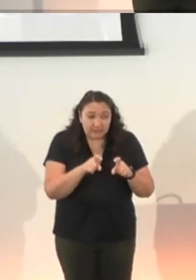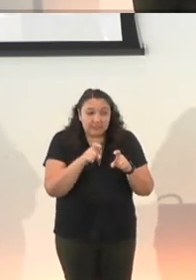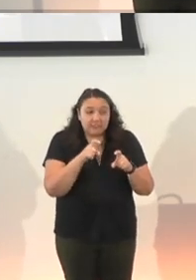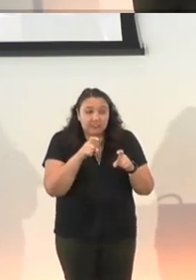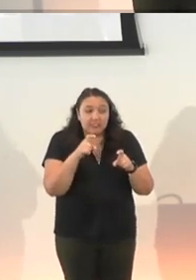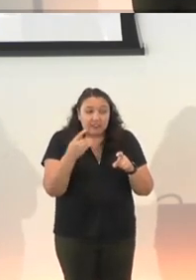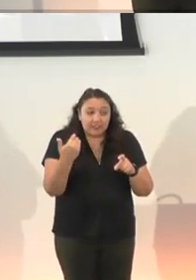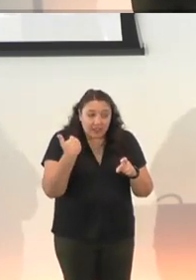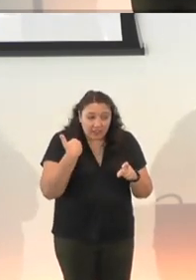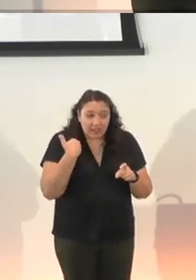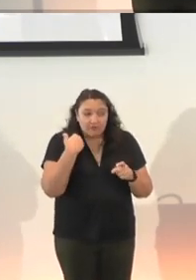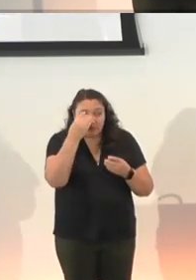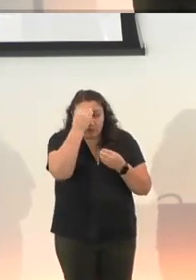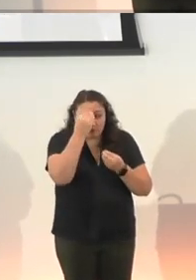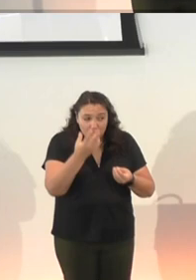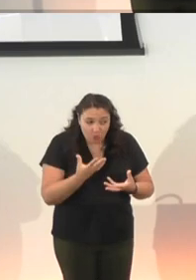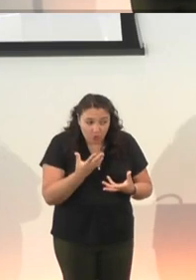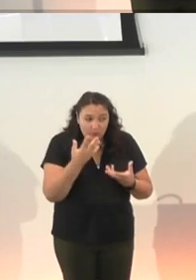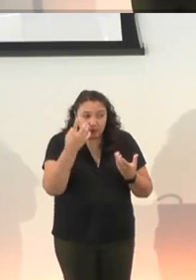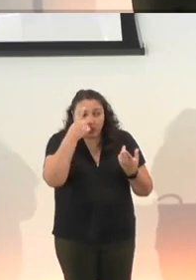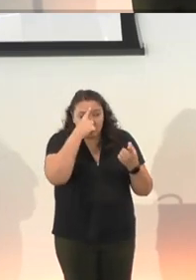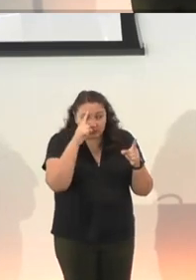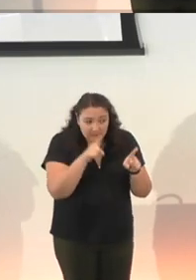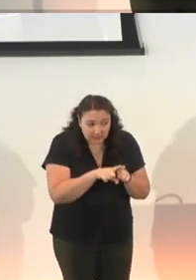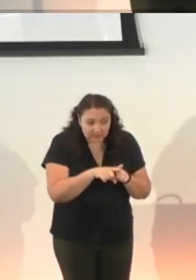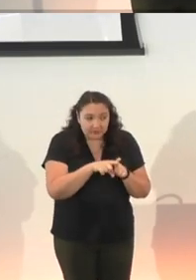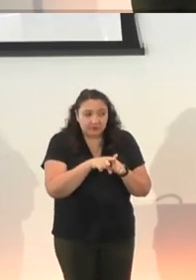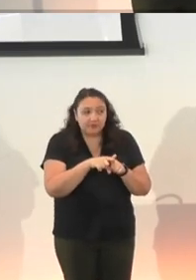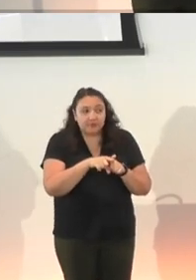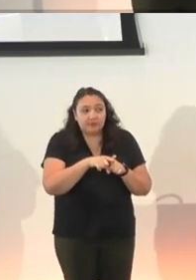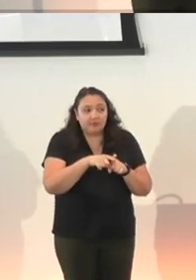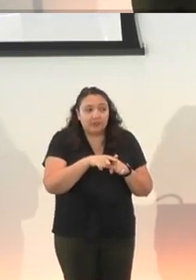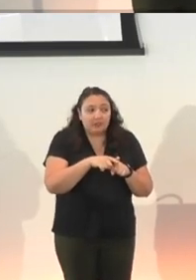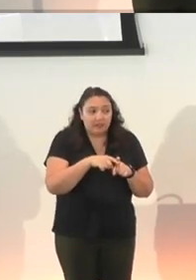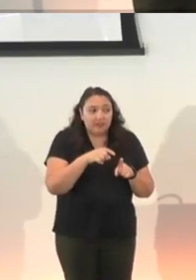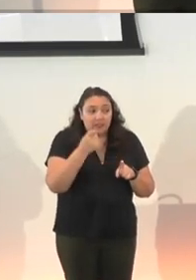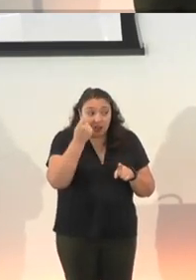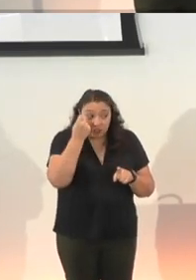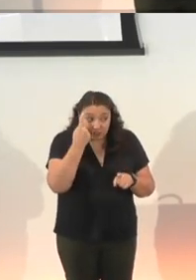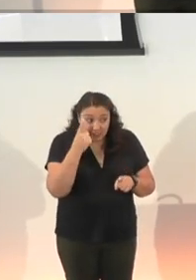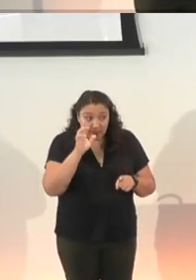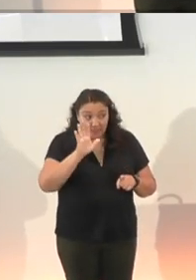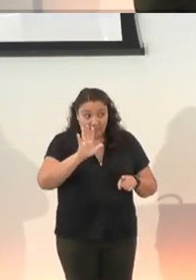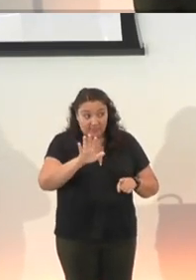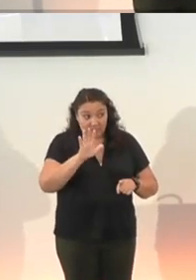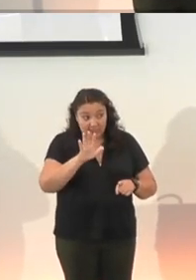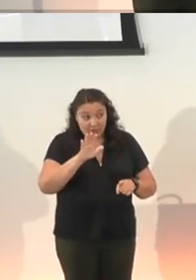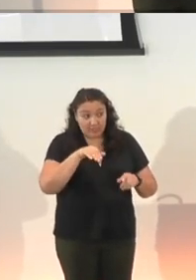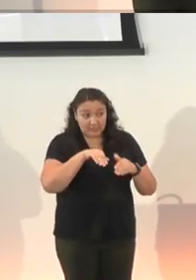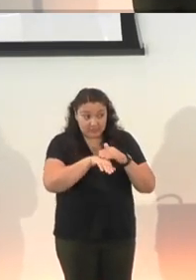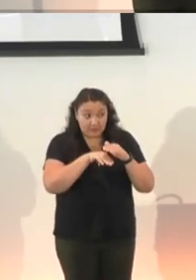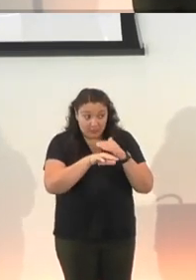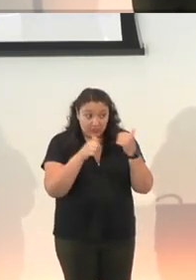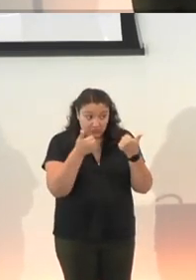in communication and understanding cognition challenges to make sure you have the informed